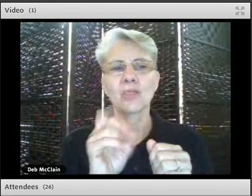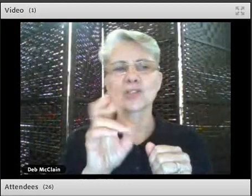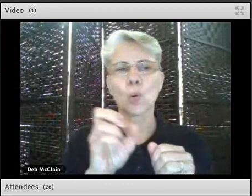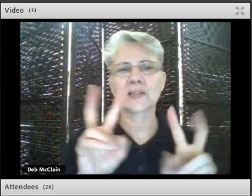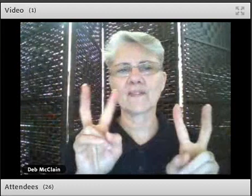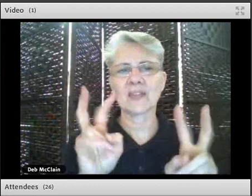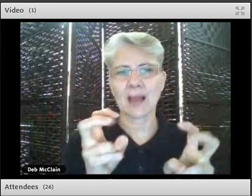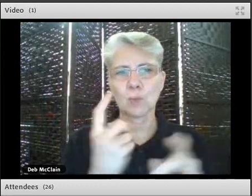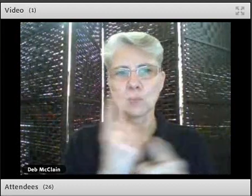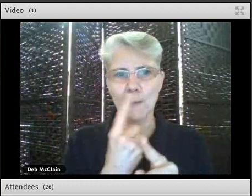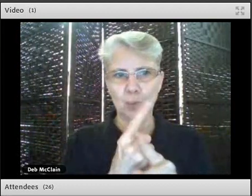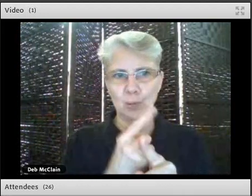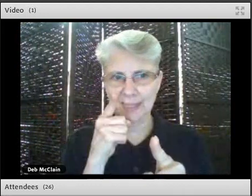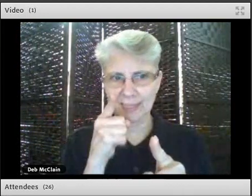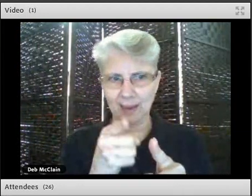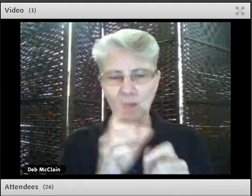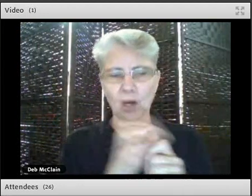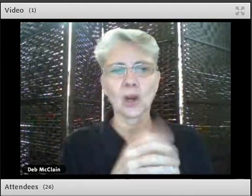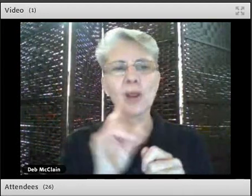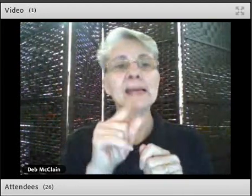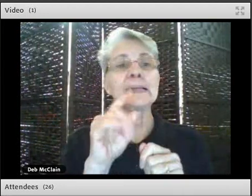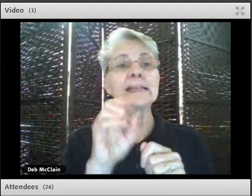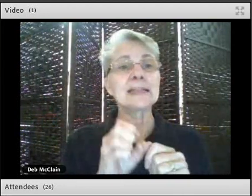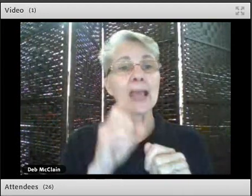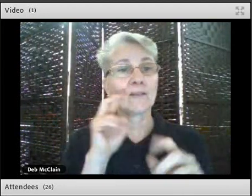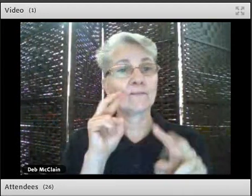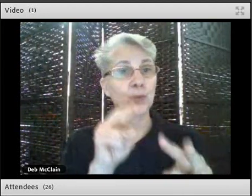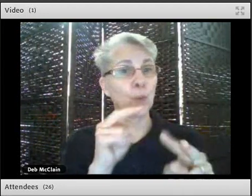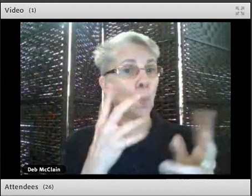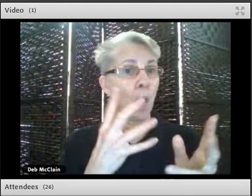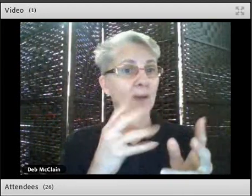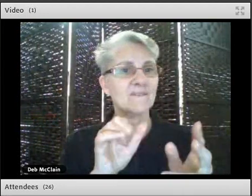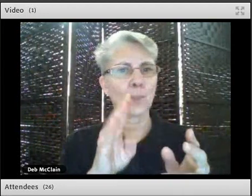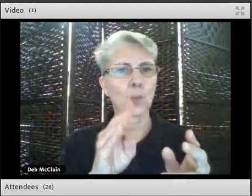And so, now in 2020, if you go to Pottermore.com